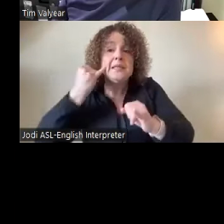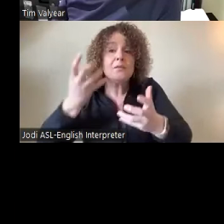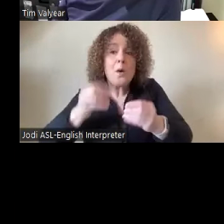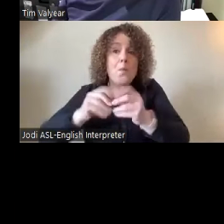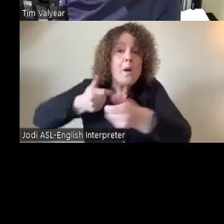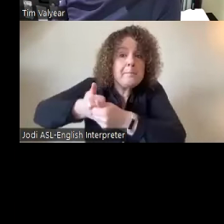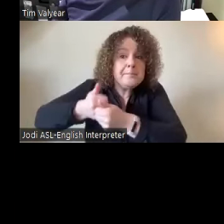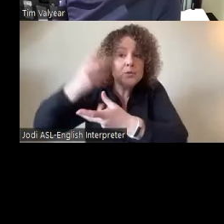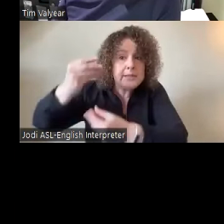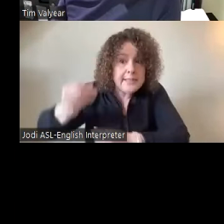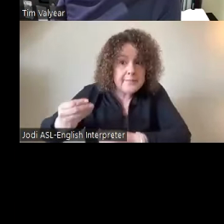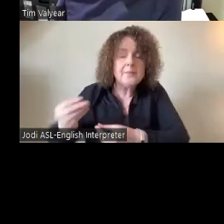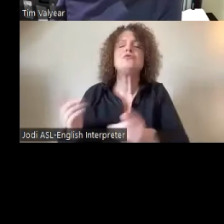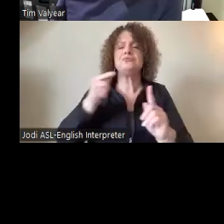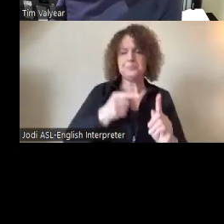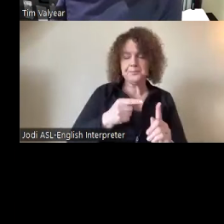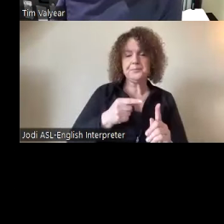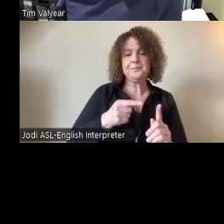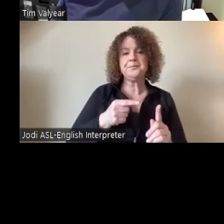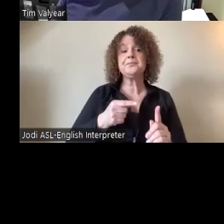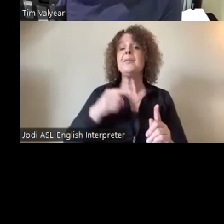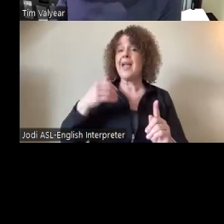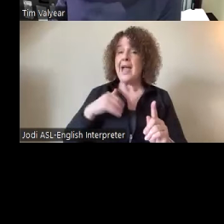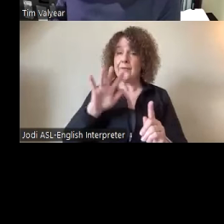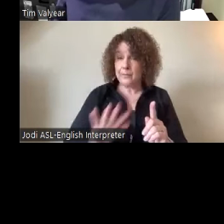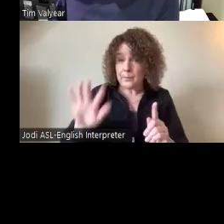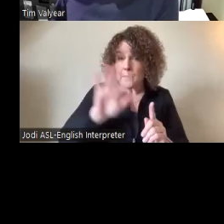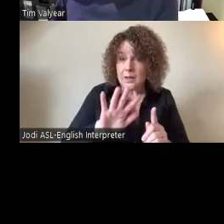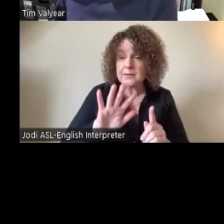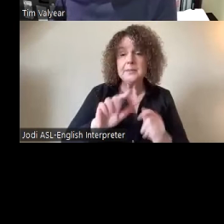and all of the references are on slide number 12 for you